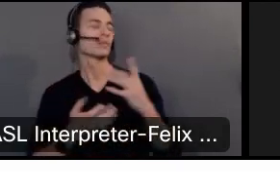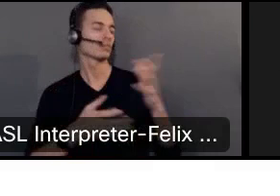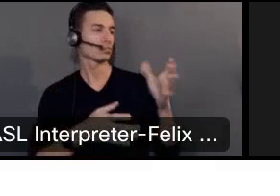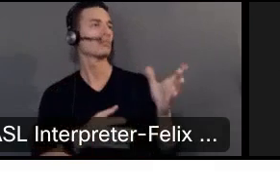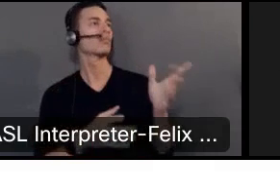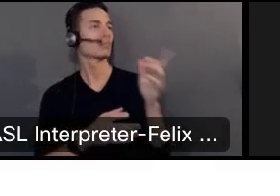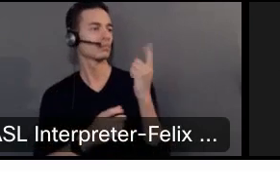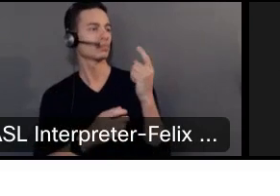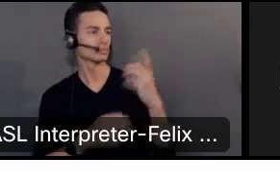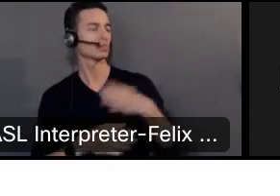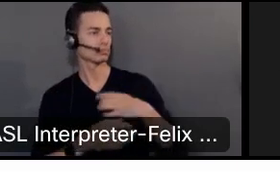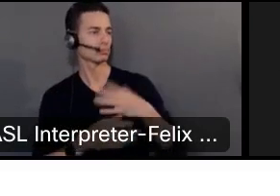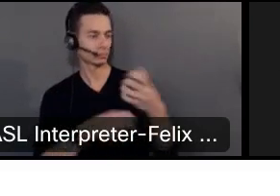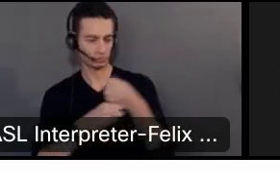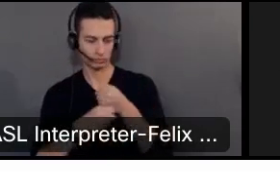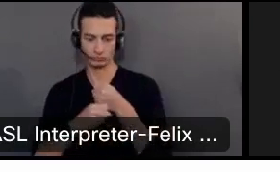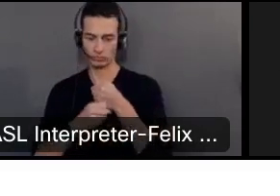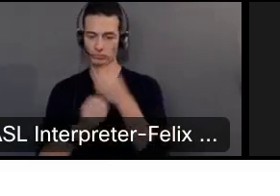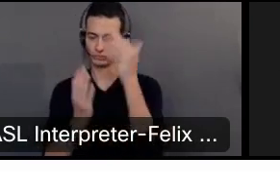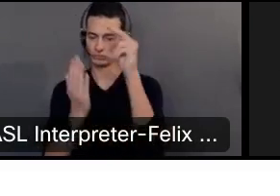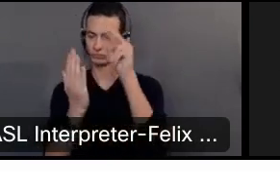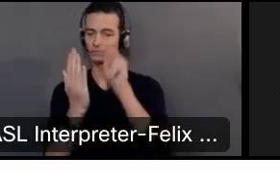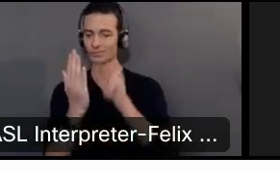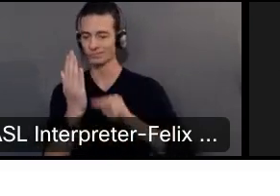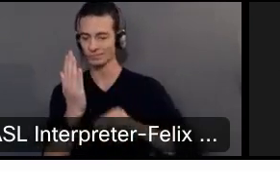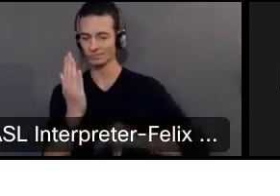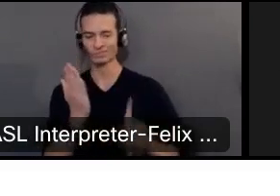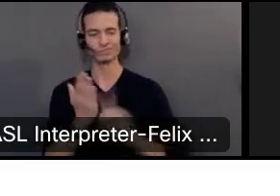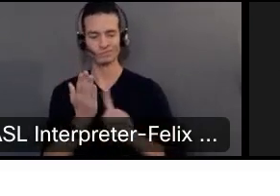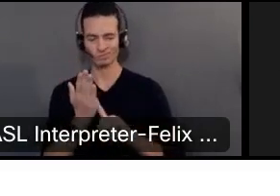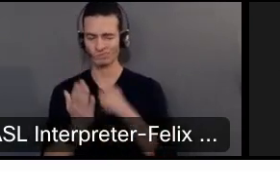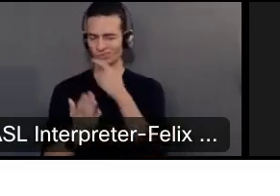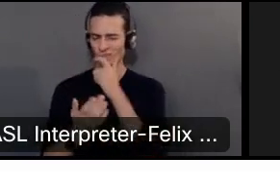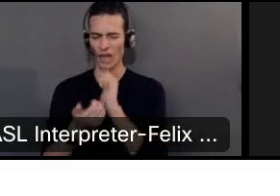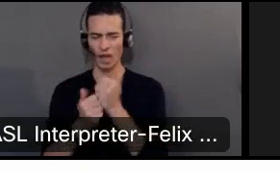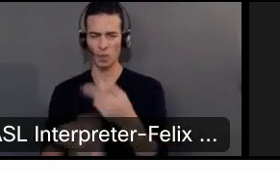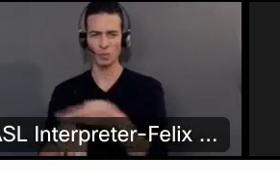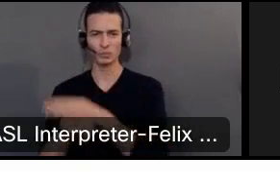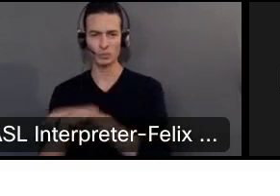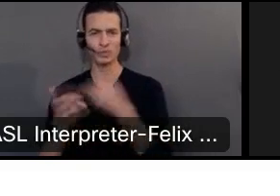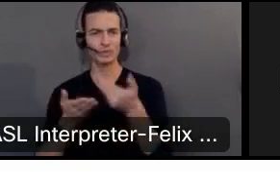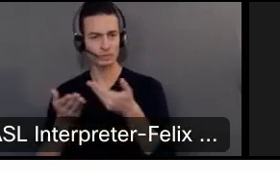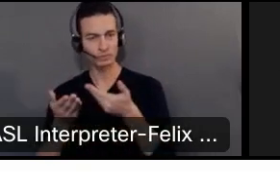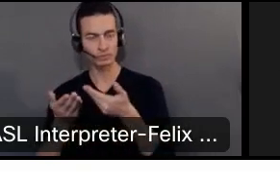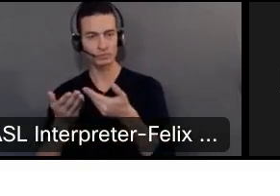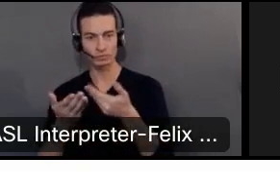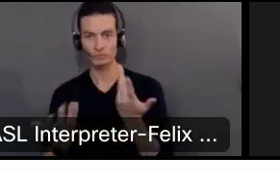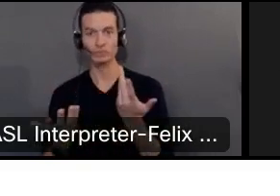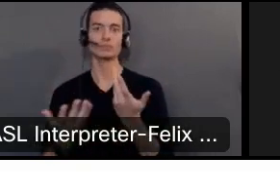So nothing just falls by the wayside and keeping in care keeping into compliance with our Ikea contract.